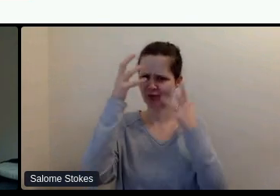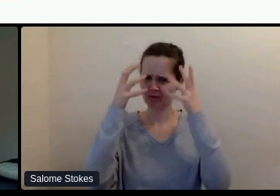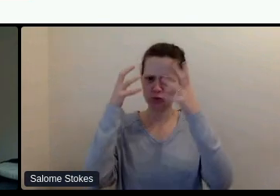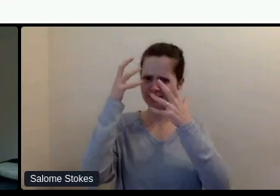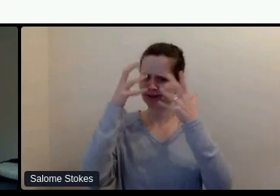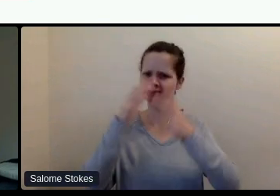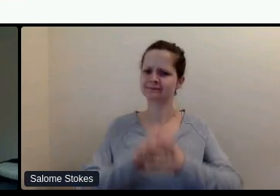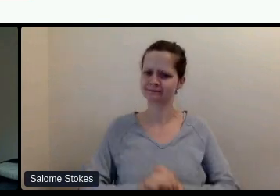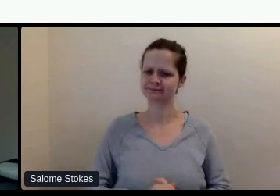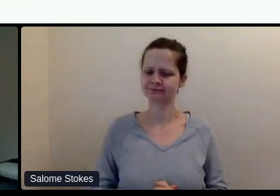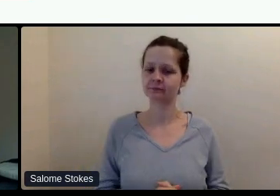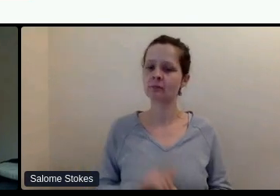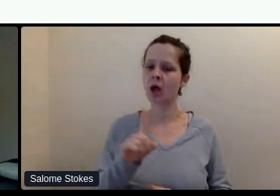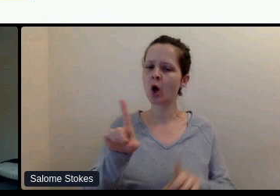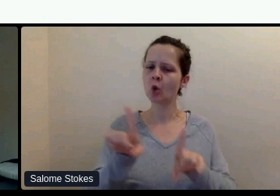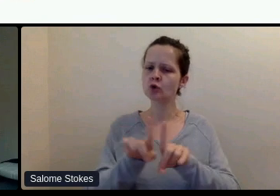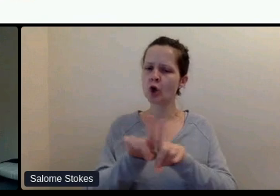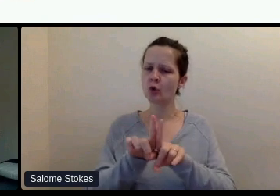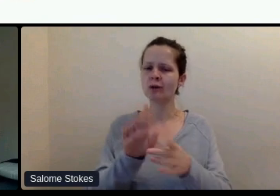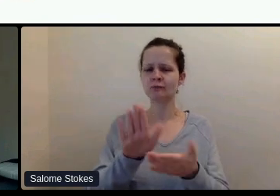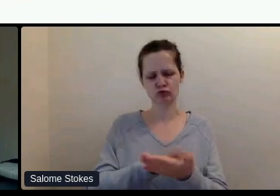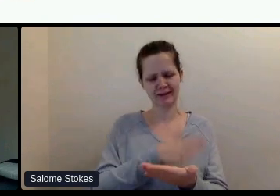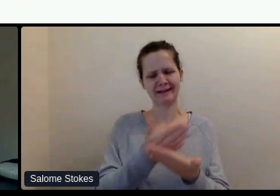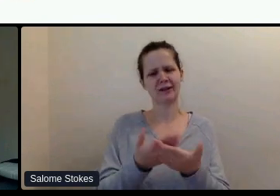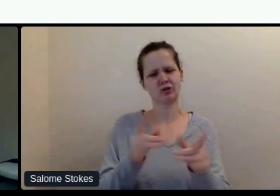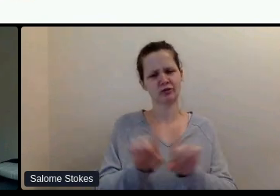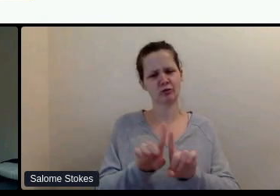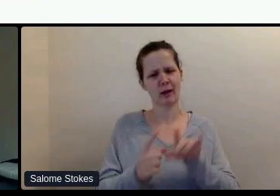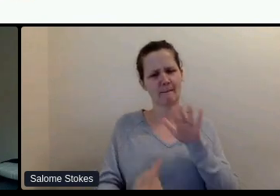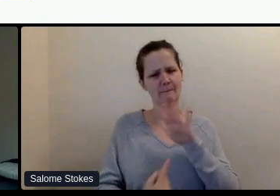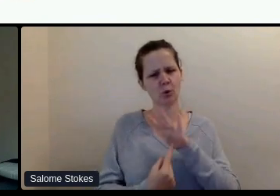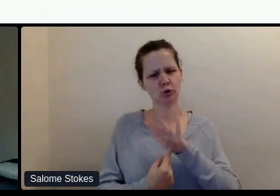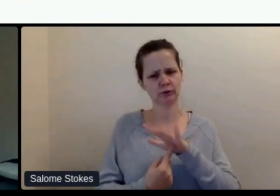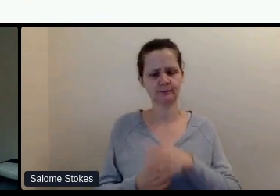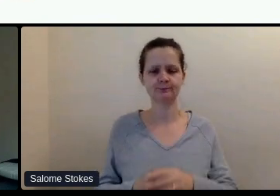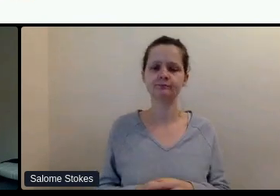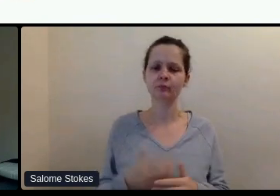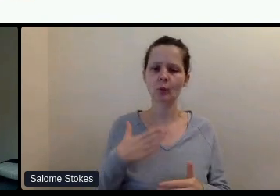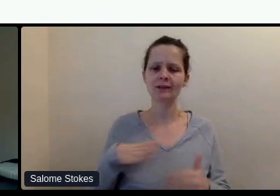Also translations as I touched on there, I think having more translations in different